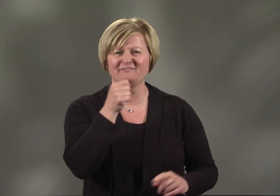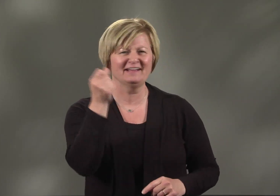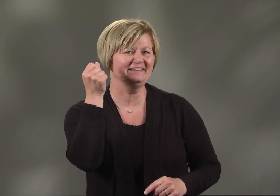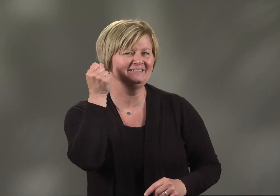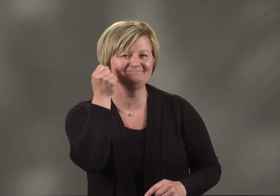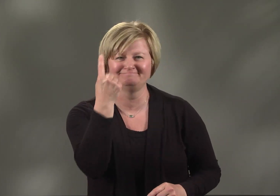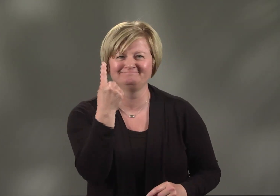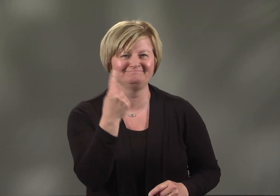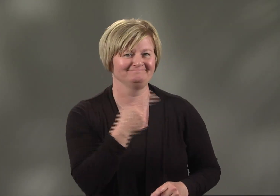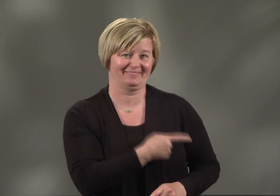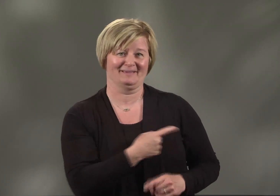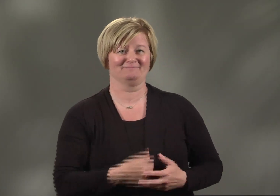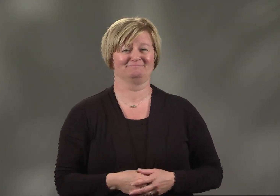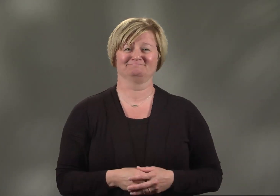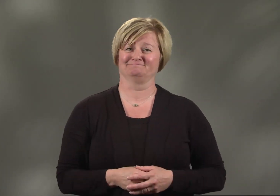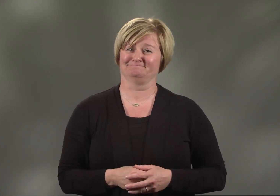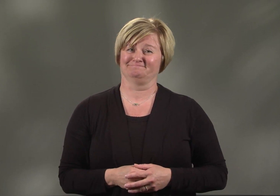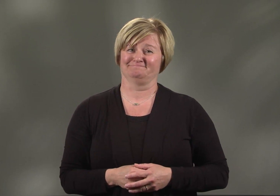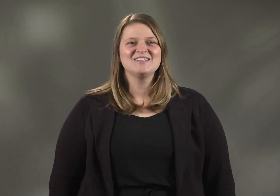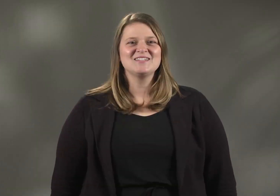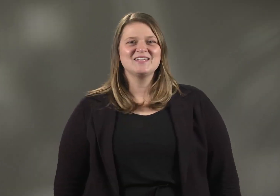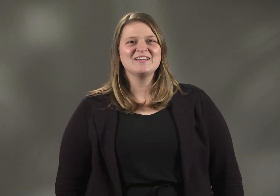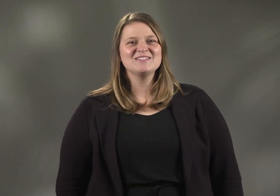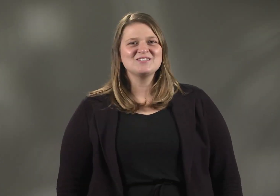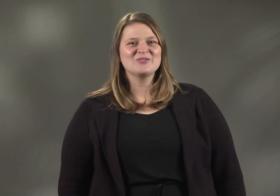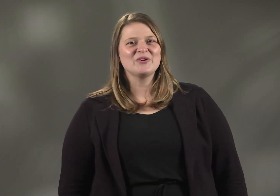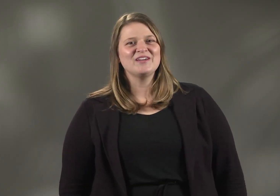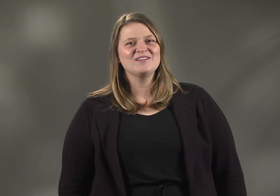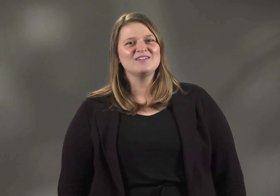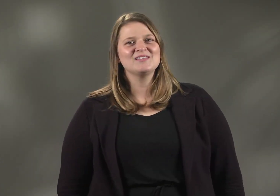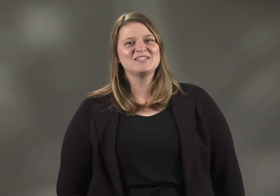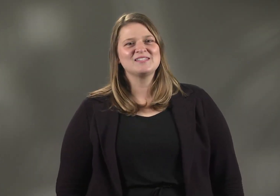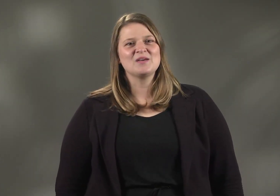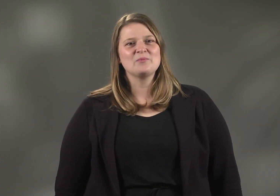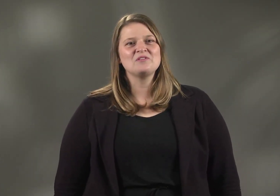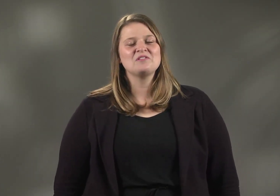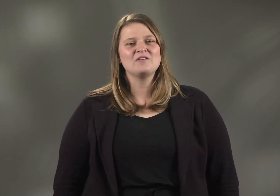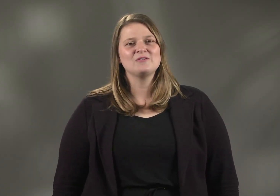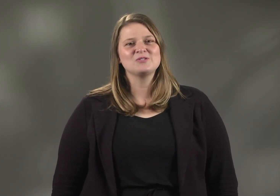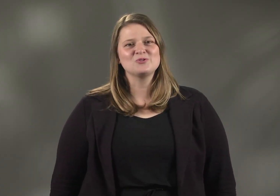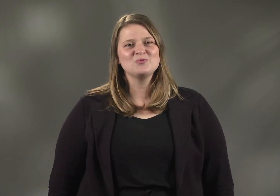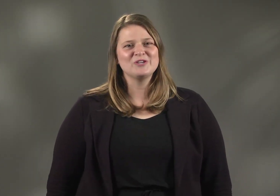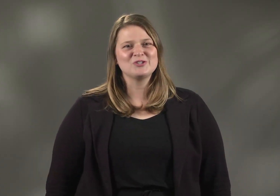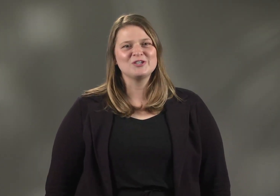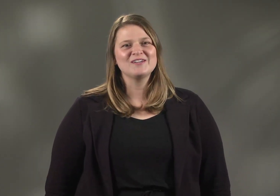especially if I didn't hear them. Diane's story is an example of how social pressure